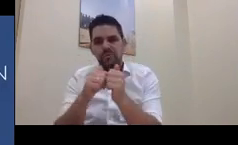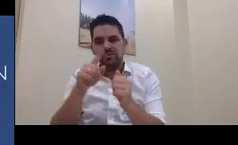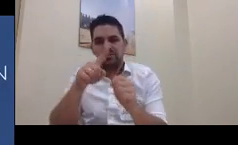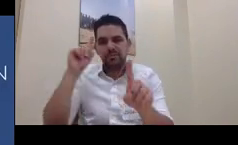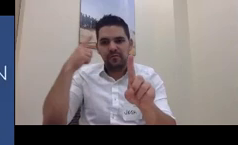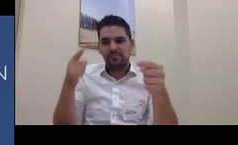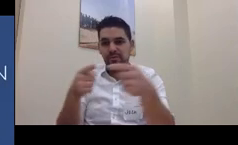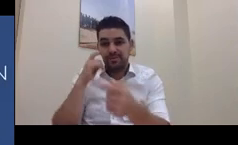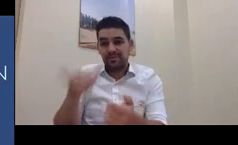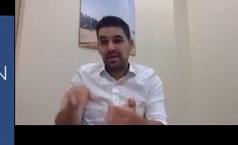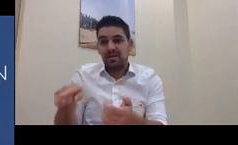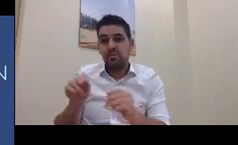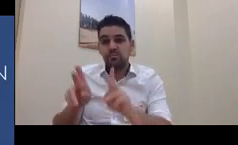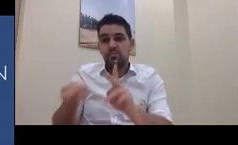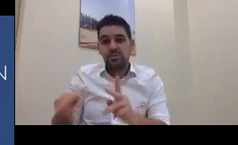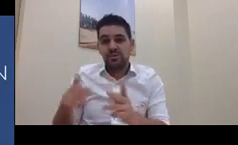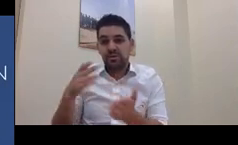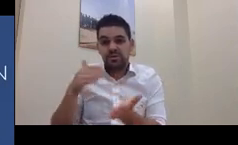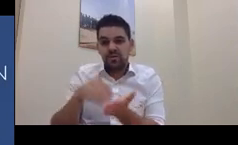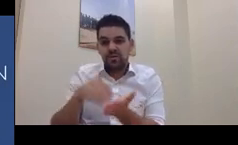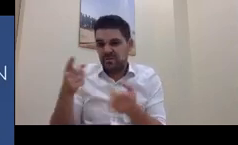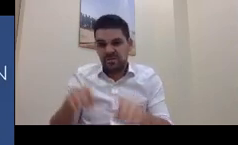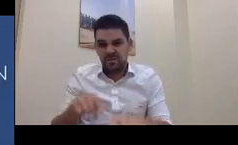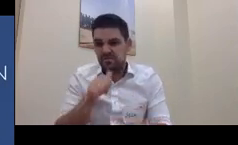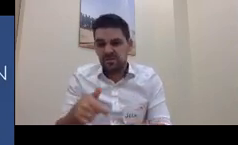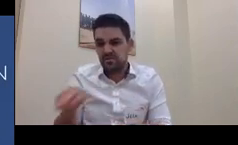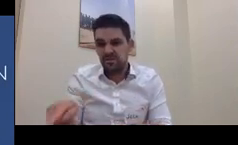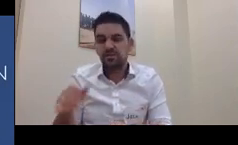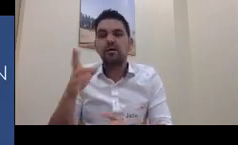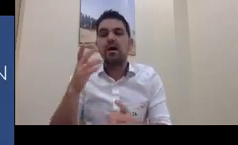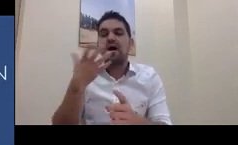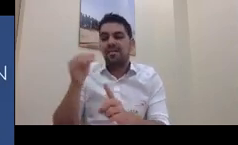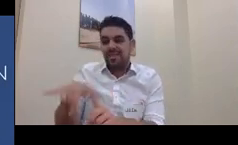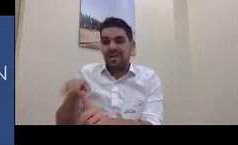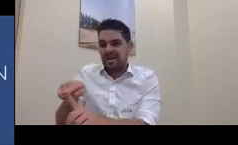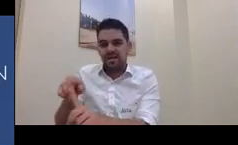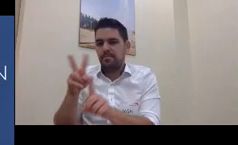having that discussion with the government because those opportunities are often missed.